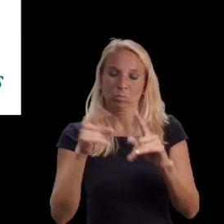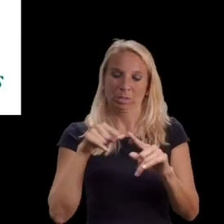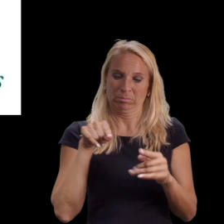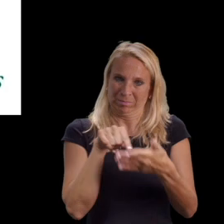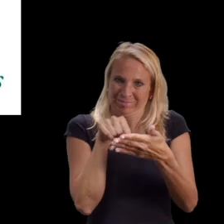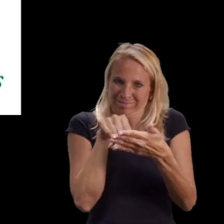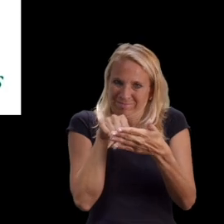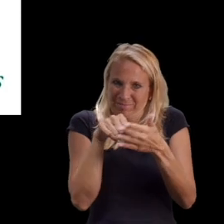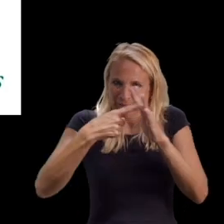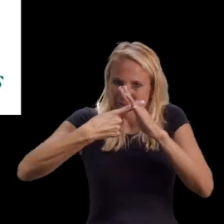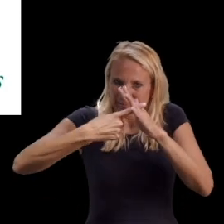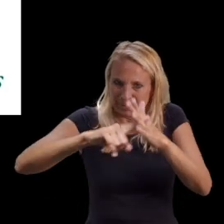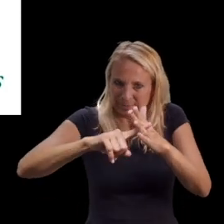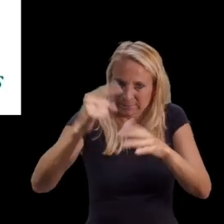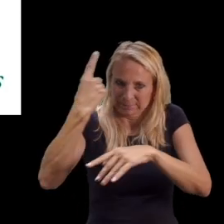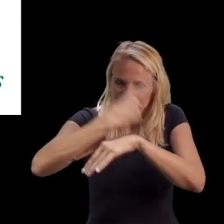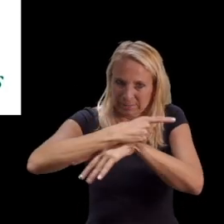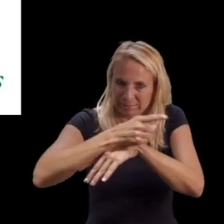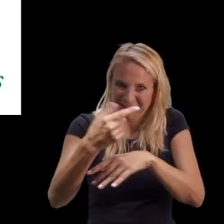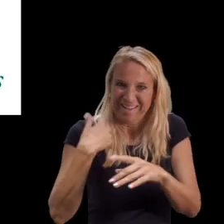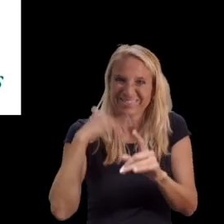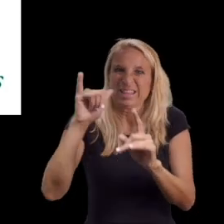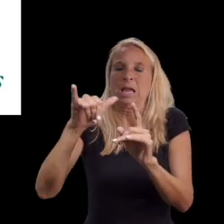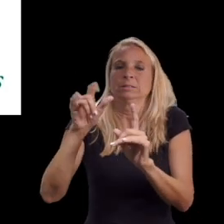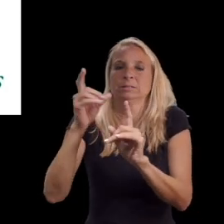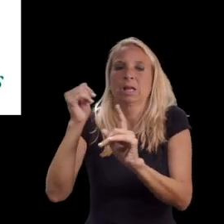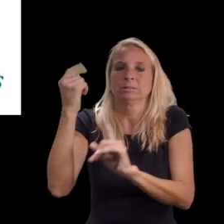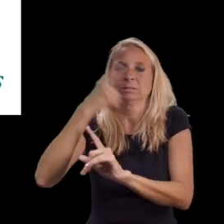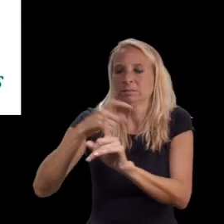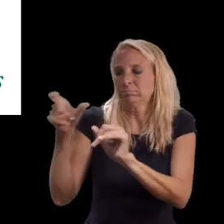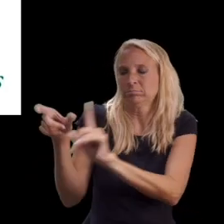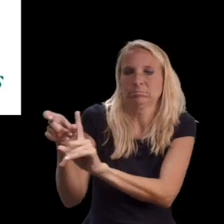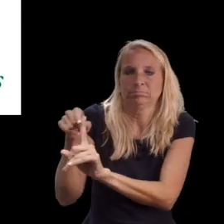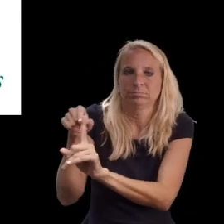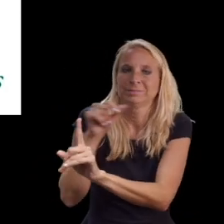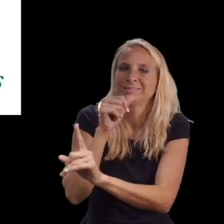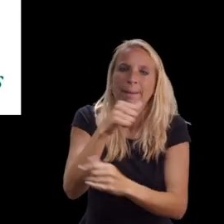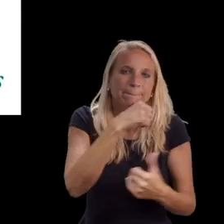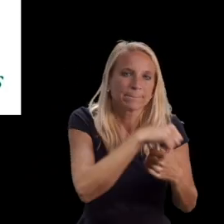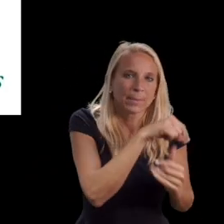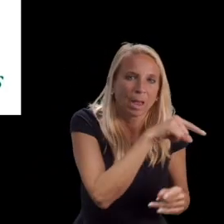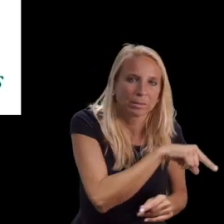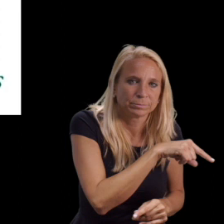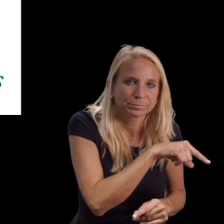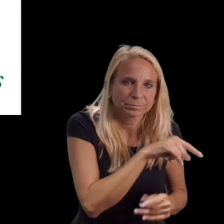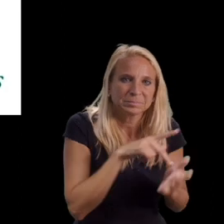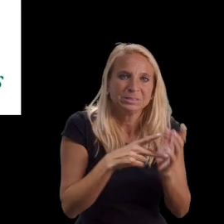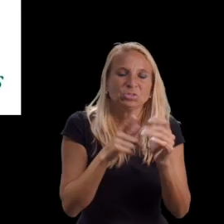from that date to request continuation of services, which is a lot longer of a deadline